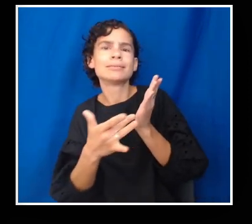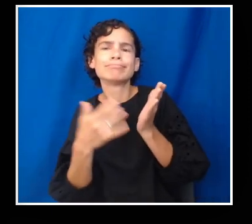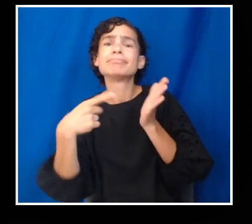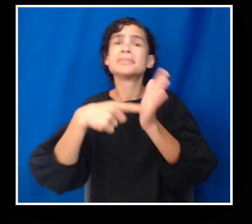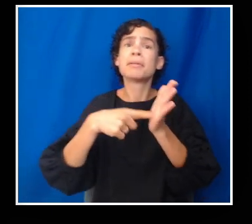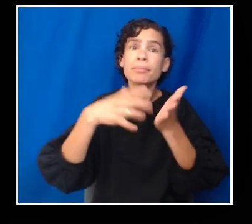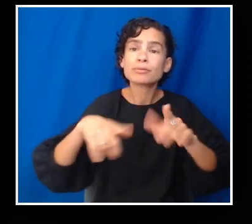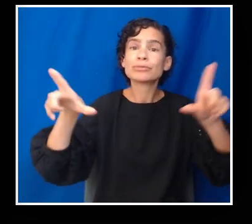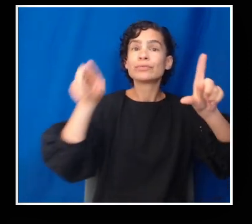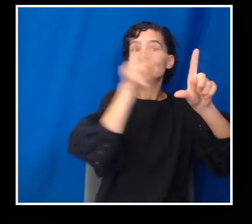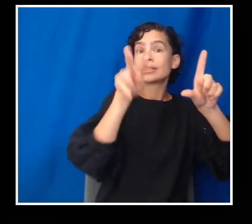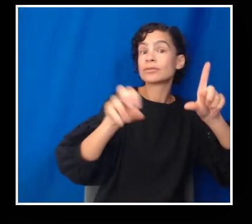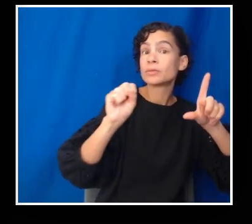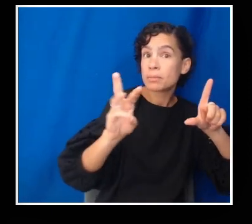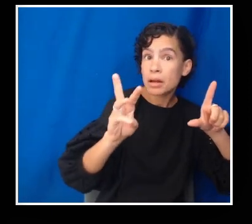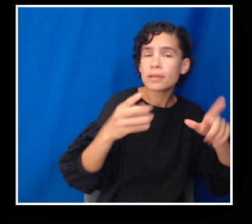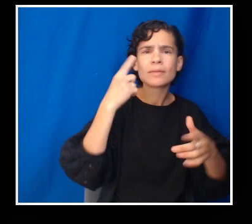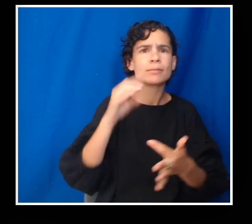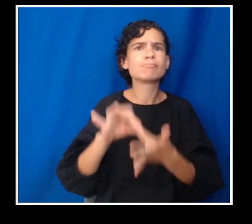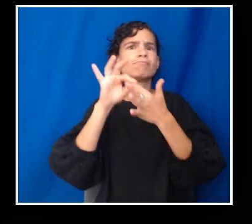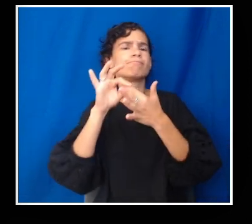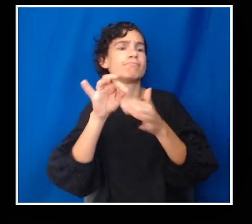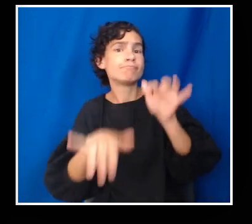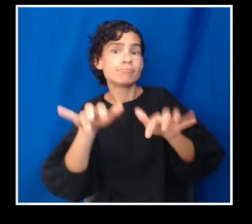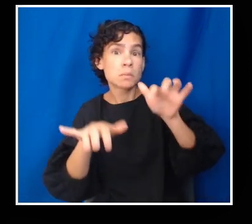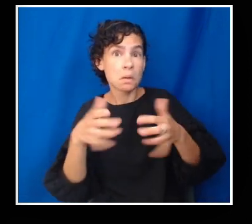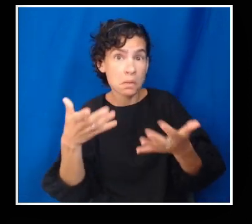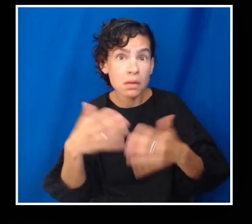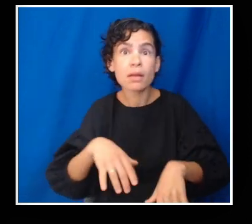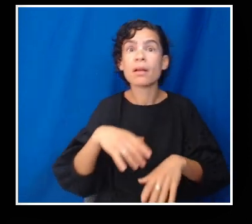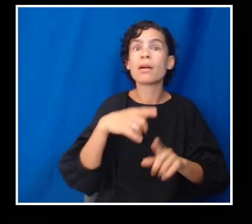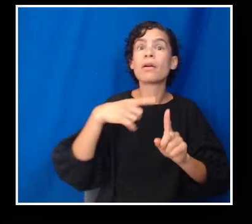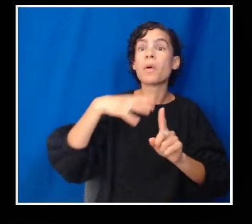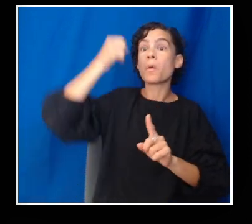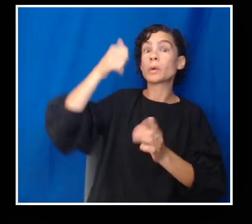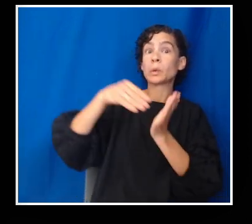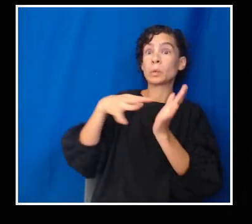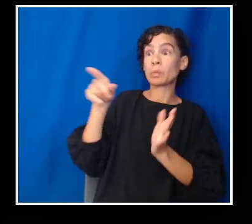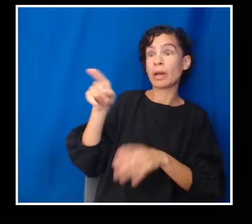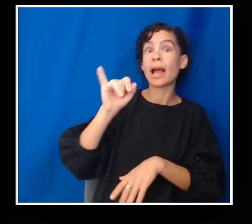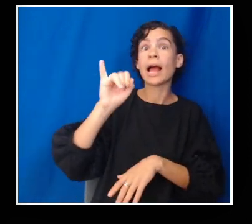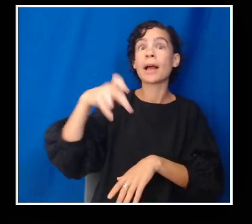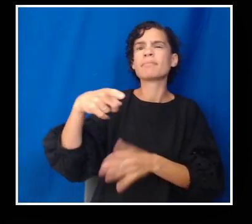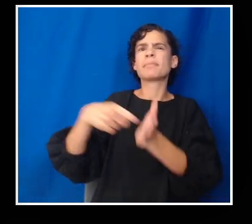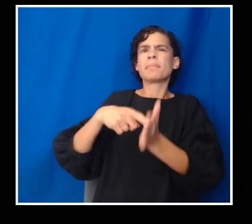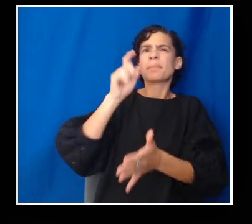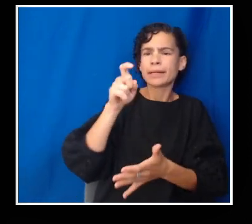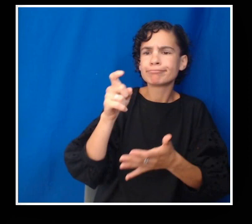like screen-reading software or specialized keyboards. For older students, an IEP must include a transition plan to help the student